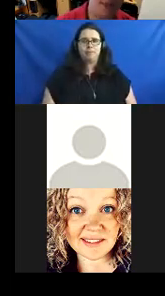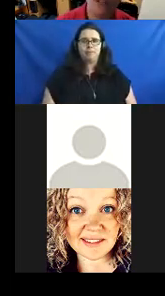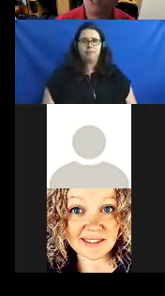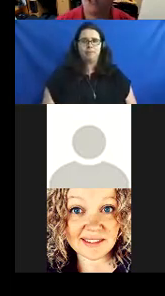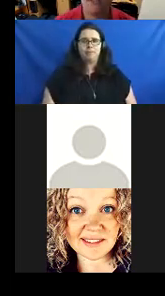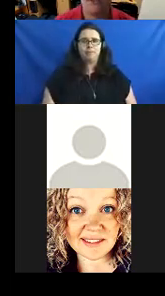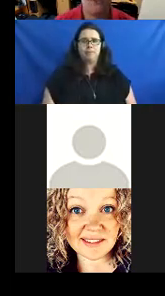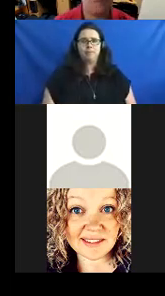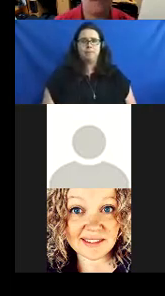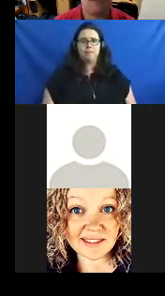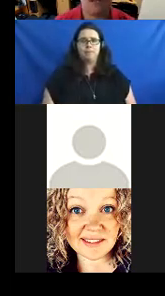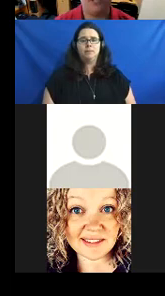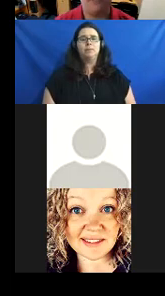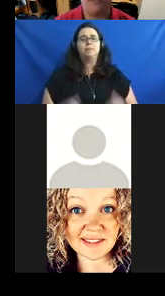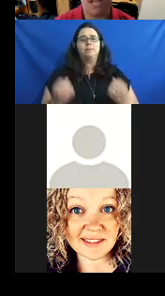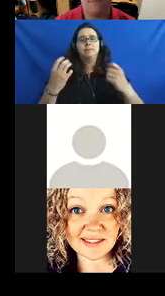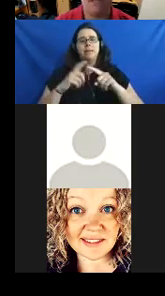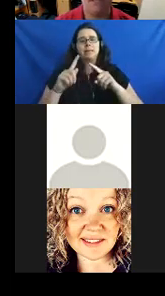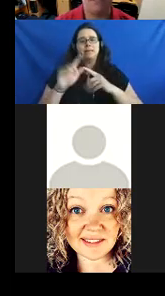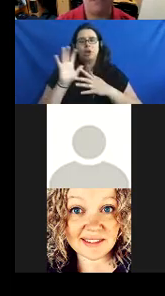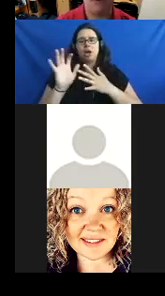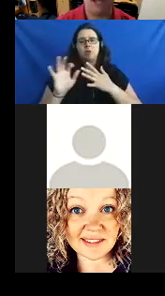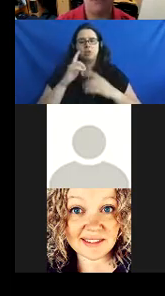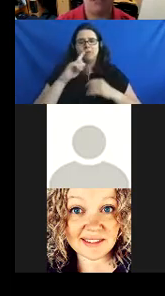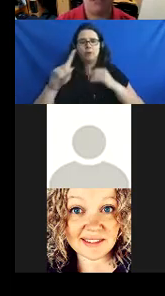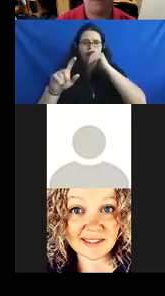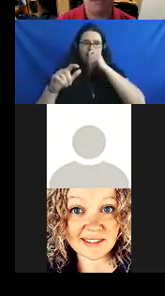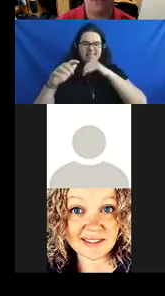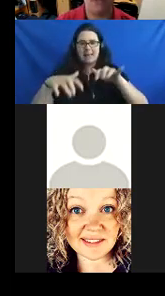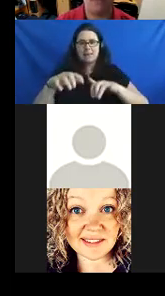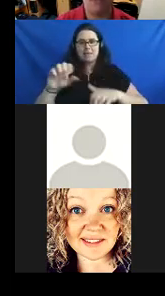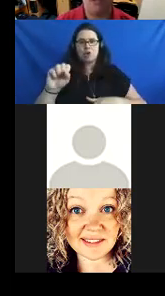I AM NOT -- THERE ARE SO MANY DIFFERENT OPTIONS FOR TYPING SOFTWARE OUT THERE THAT ARE MAINSTREAM.